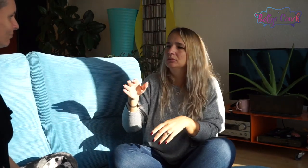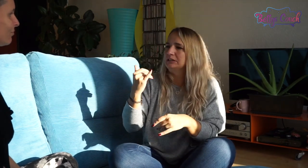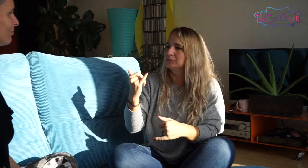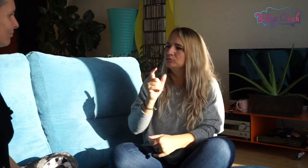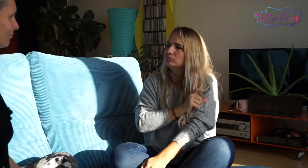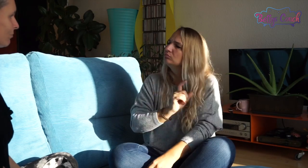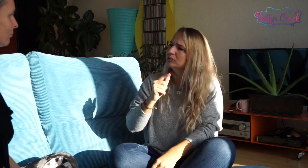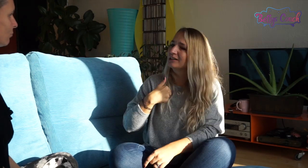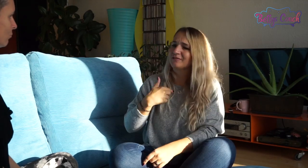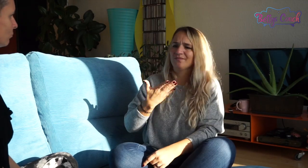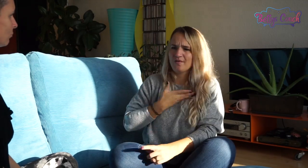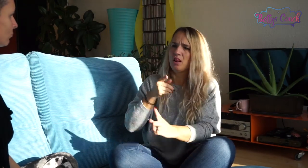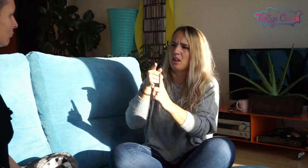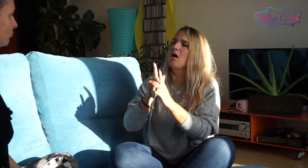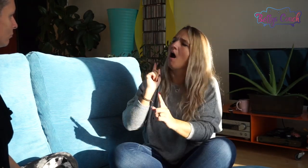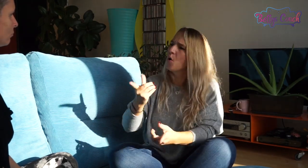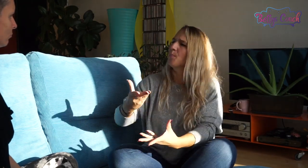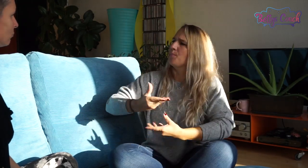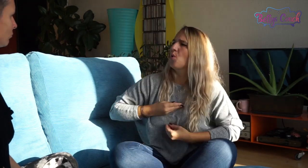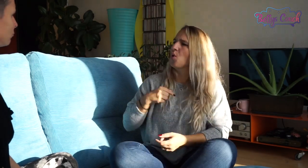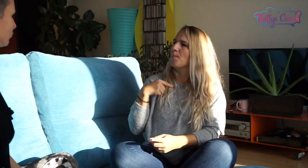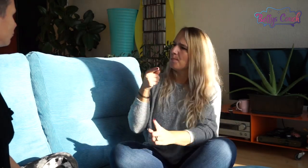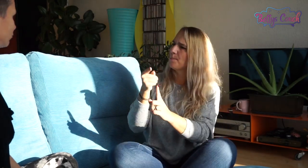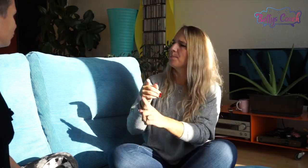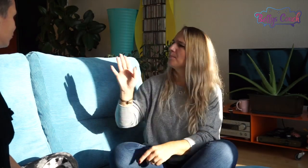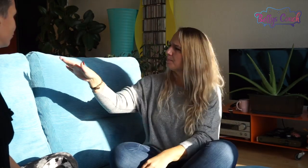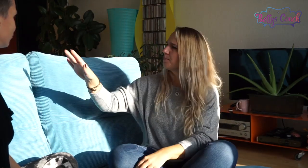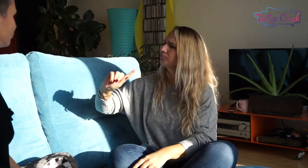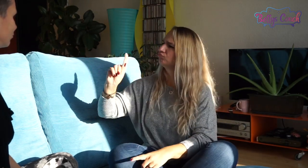With the strength I have gained, I challenge things more, make others aware of me,